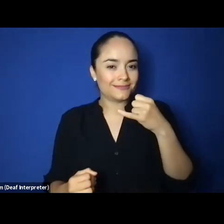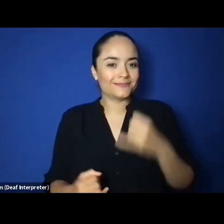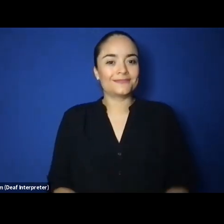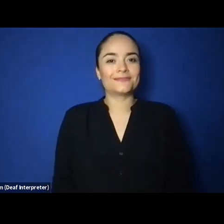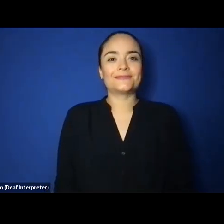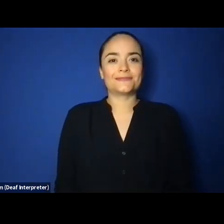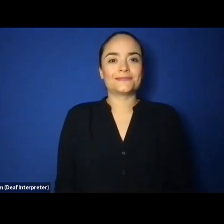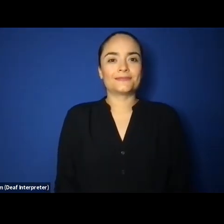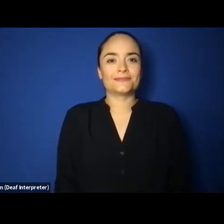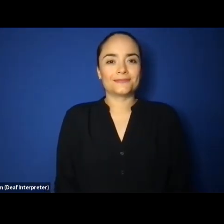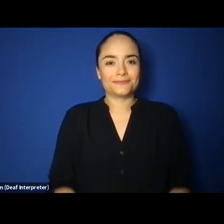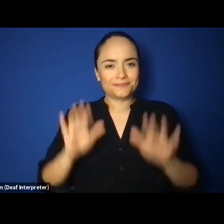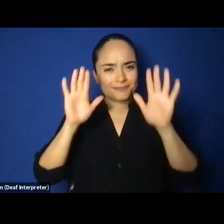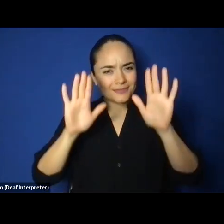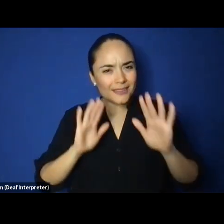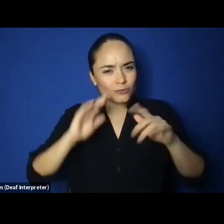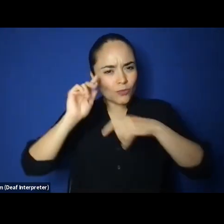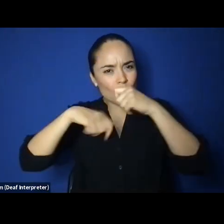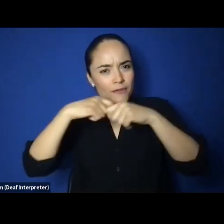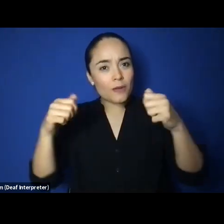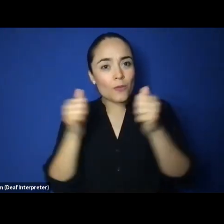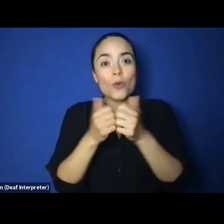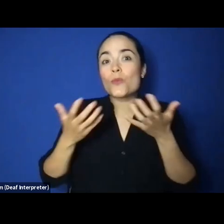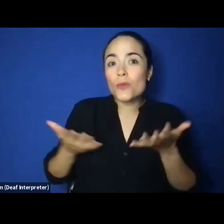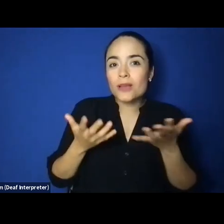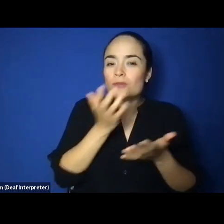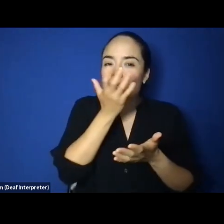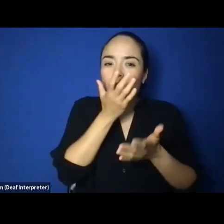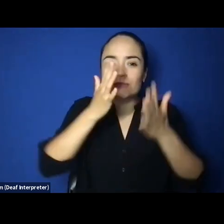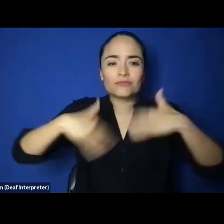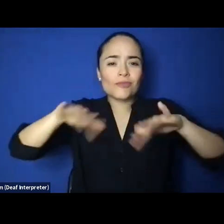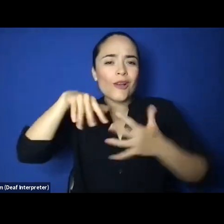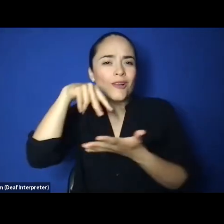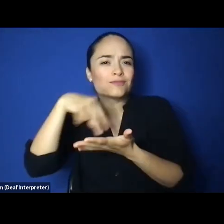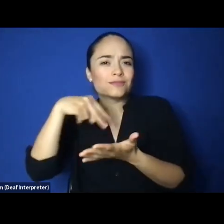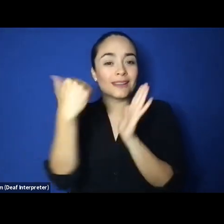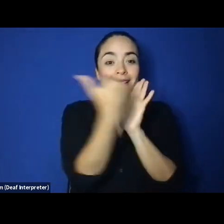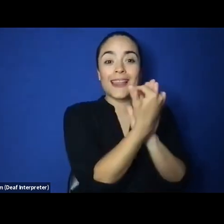with a grass dance lesson. We're going to introduce John shortly, but what I want to do is remind you